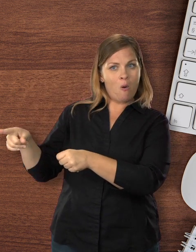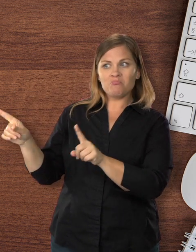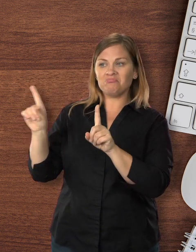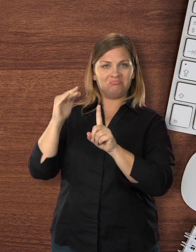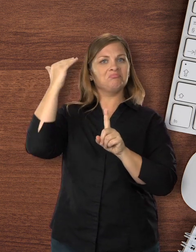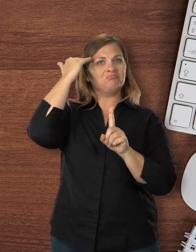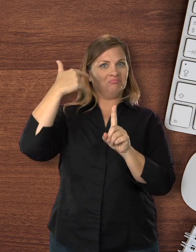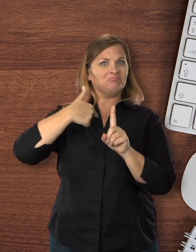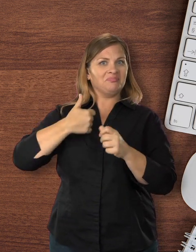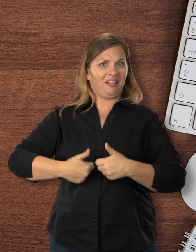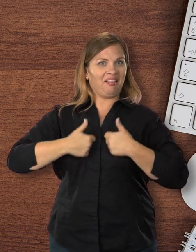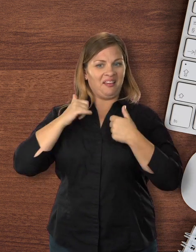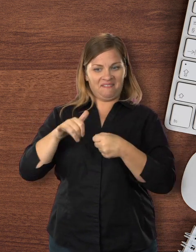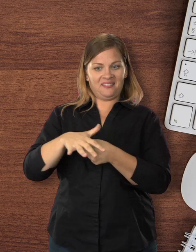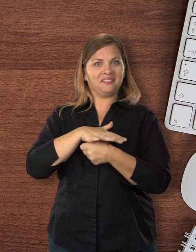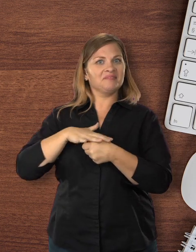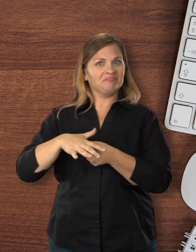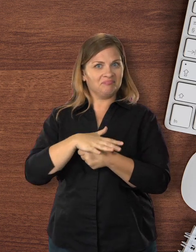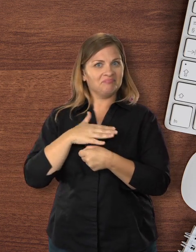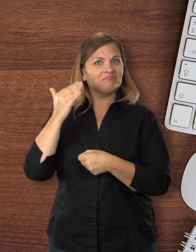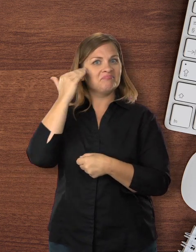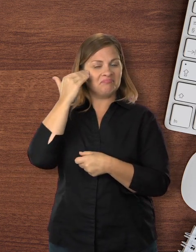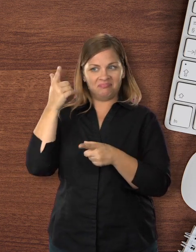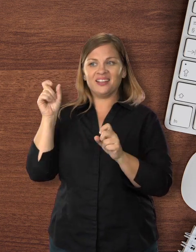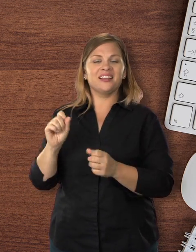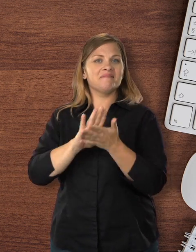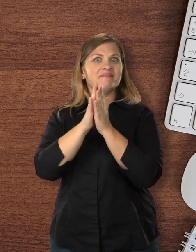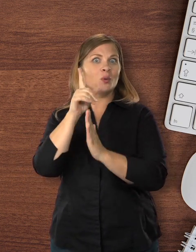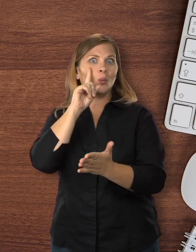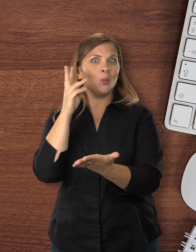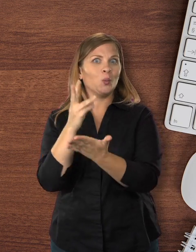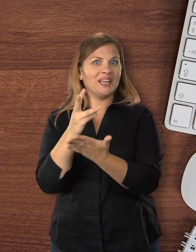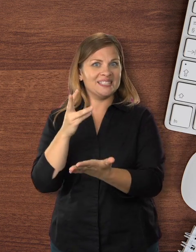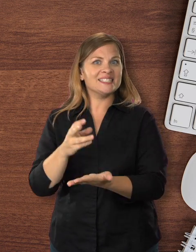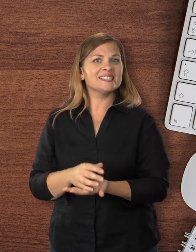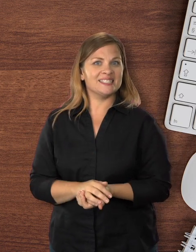This person will be required to confirm that you live in the precinct by signing an oath.